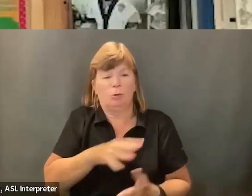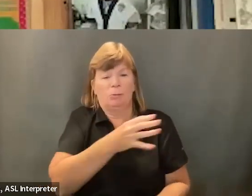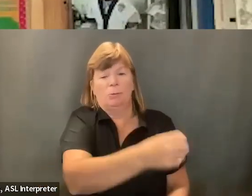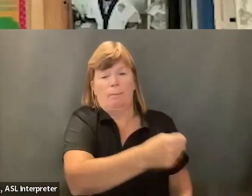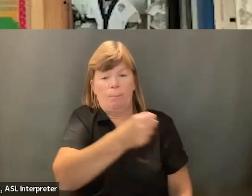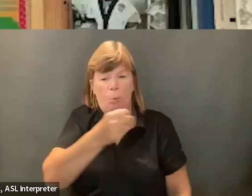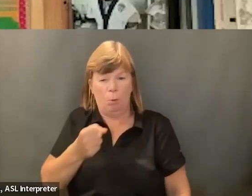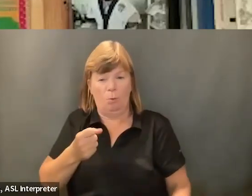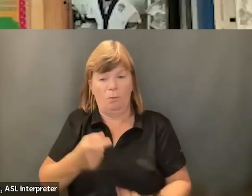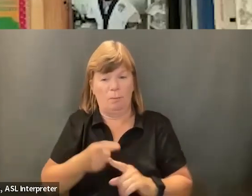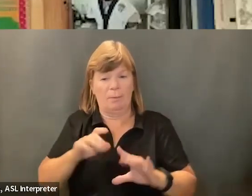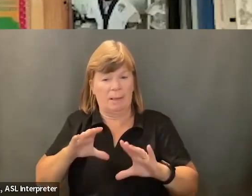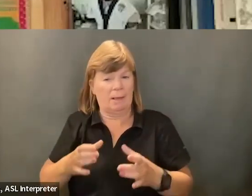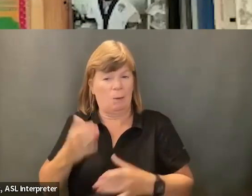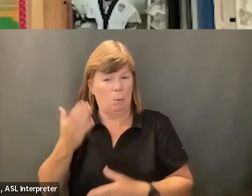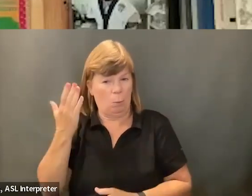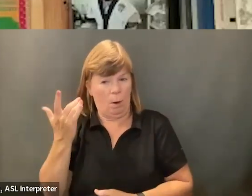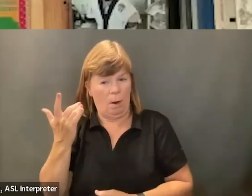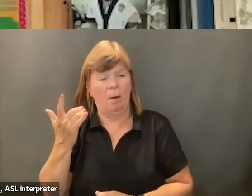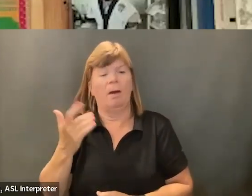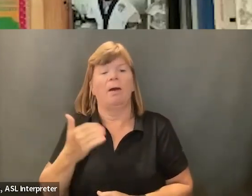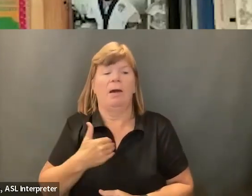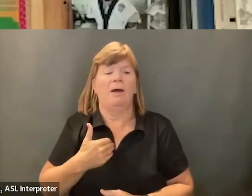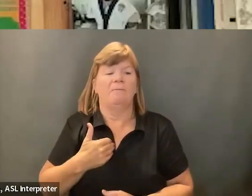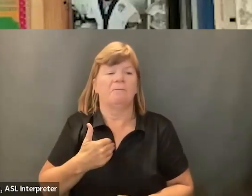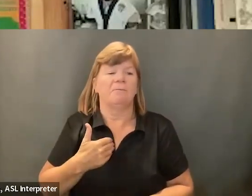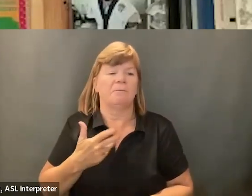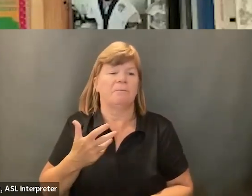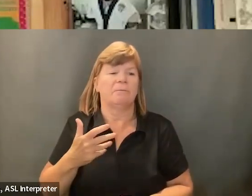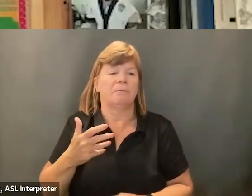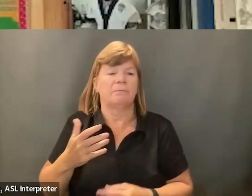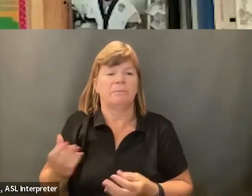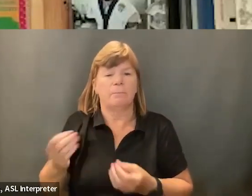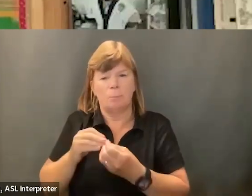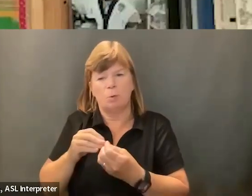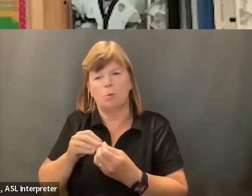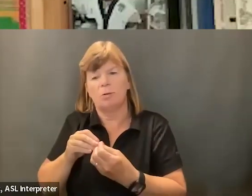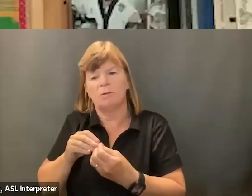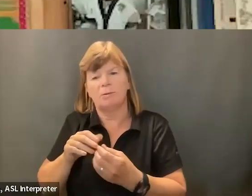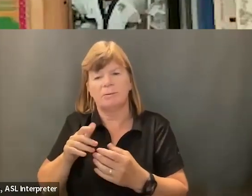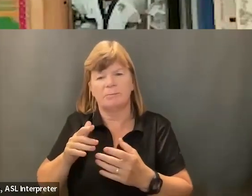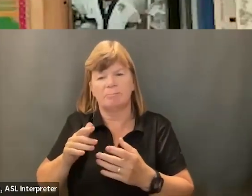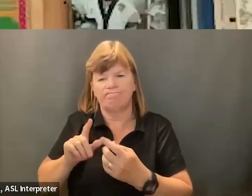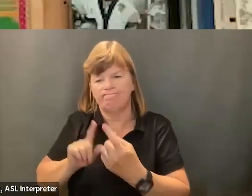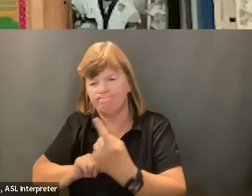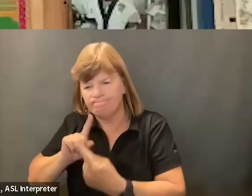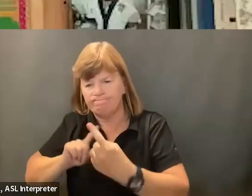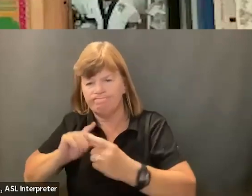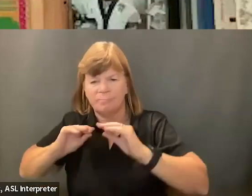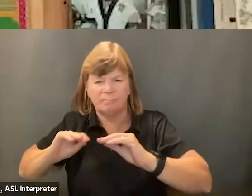to have uh you know additional phonics instruction which they might need very badly